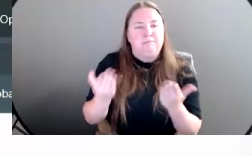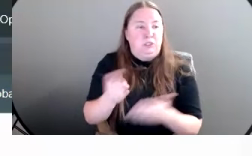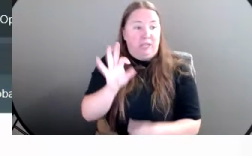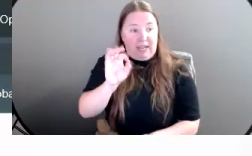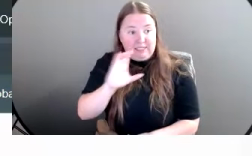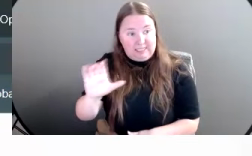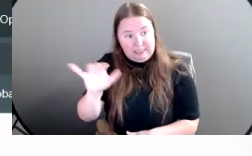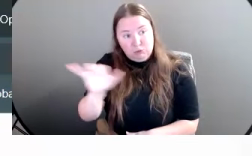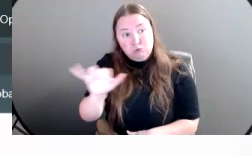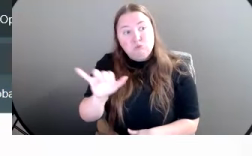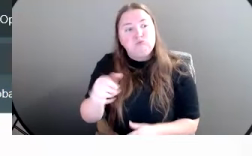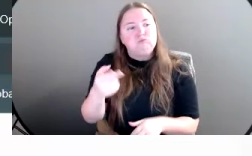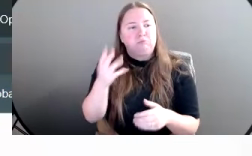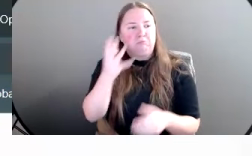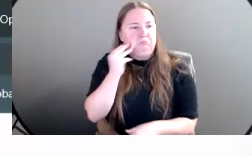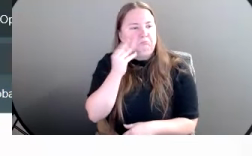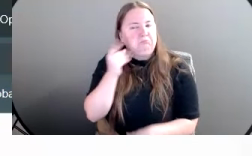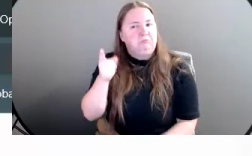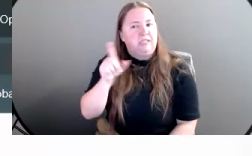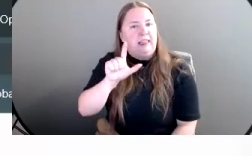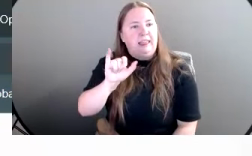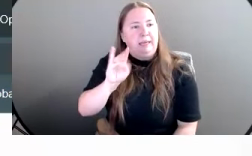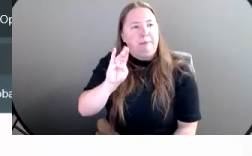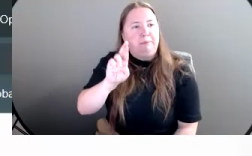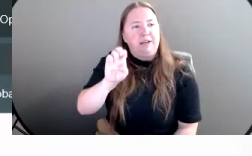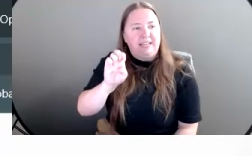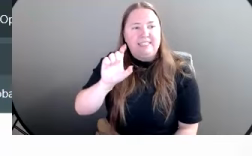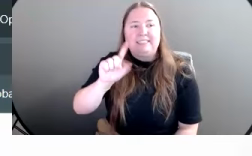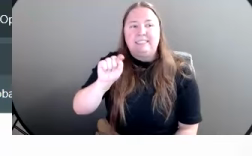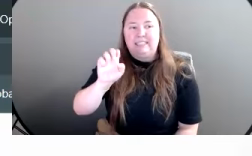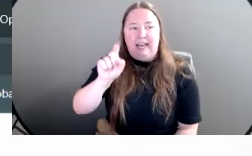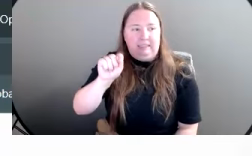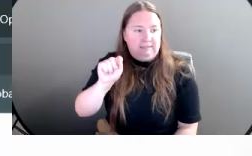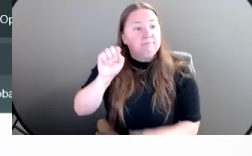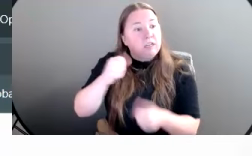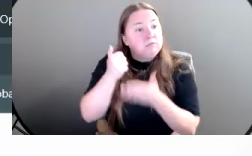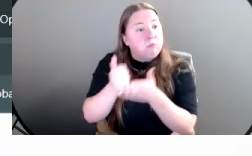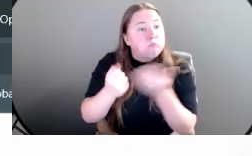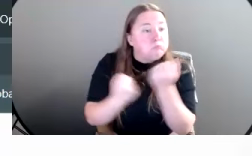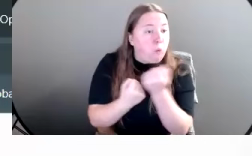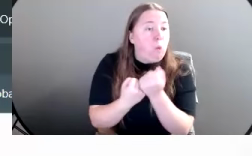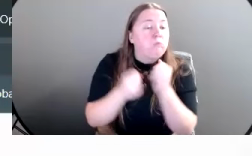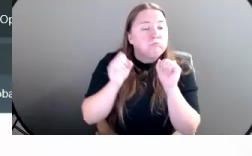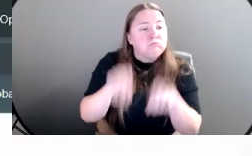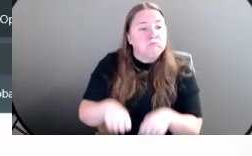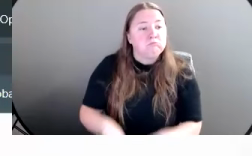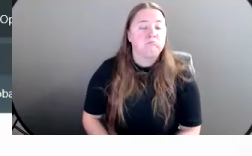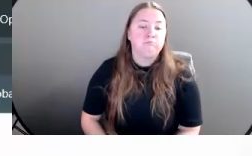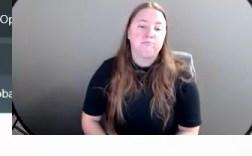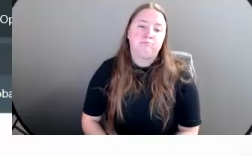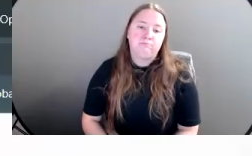who have used LibreTexts and can support in using this. Yeah. Okay.